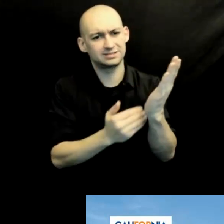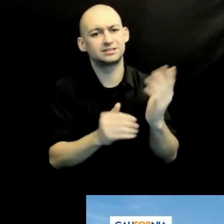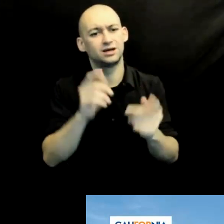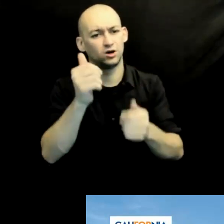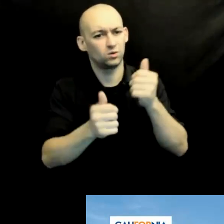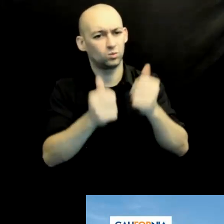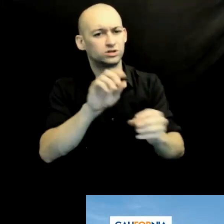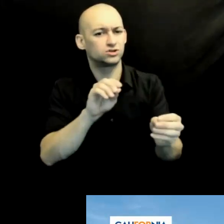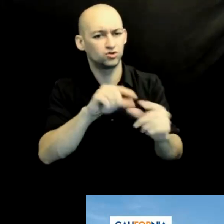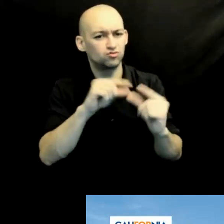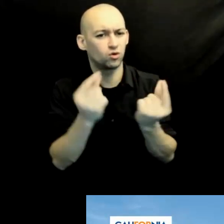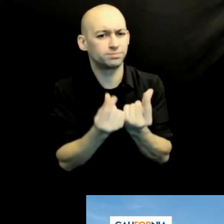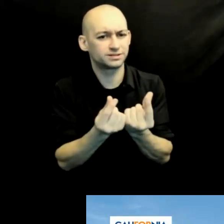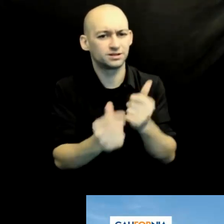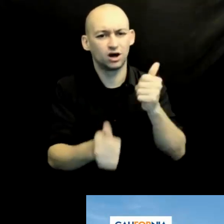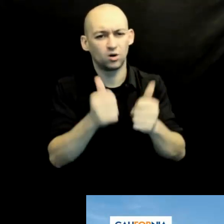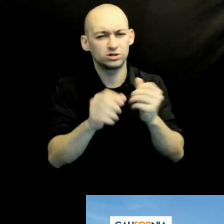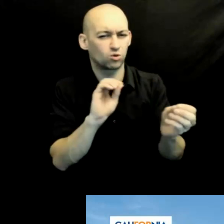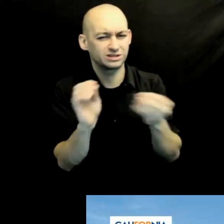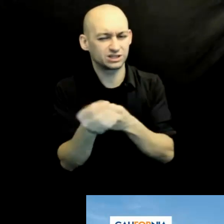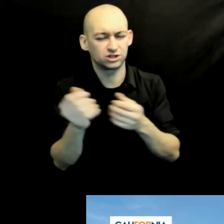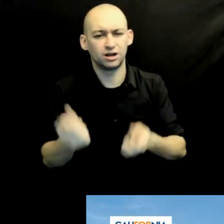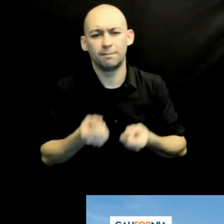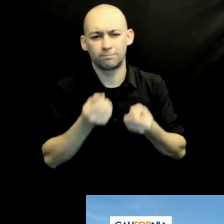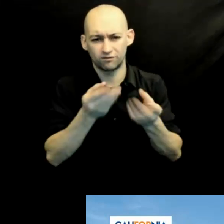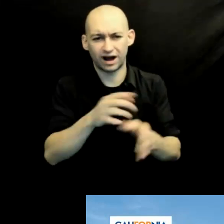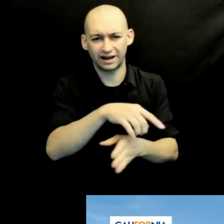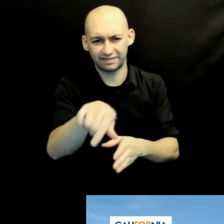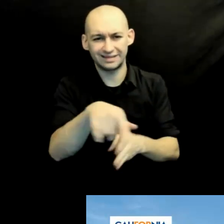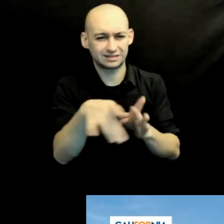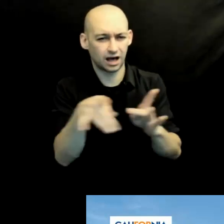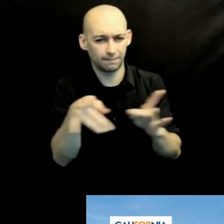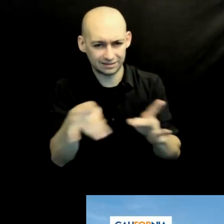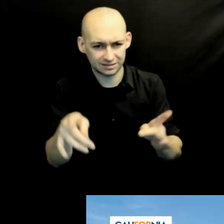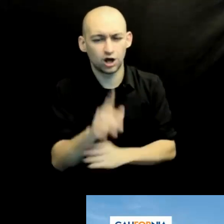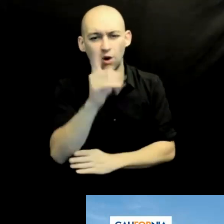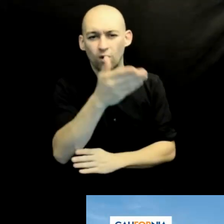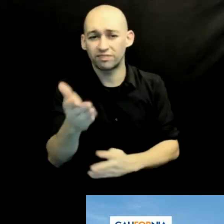that, you know, are providing those comments. One thing that I would say, if you have any problems.